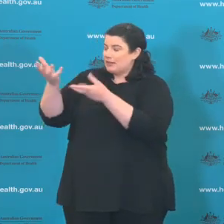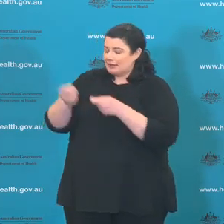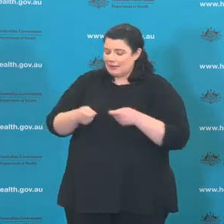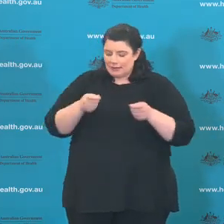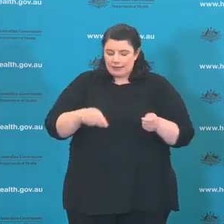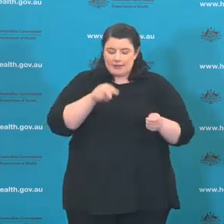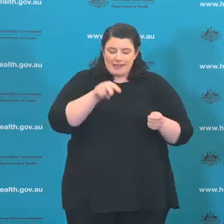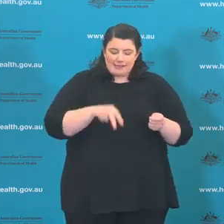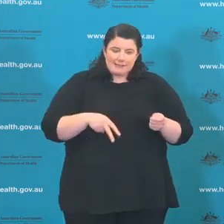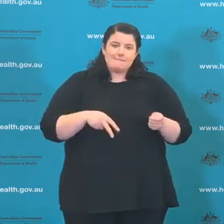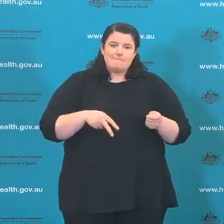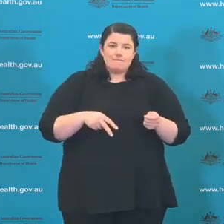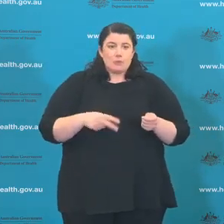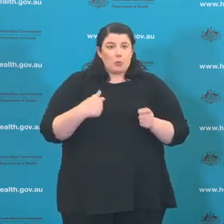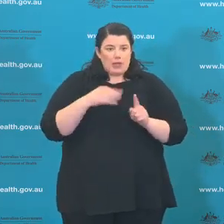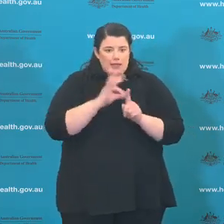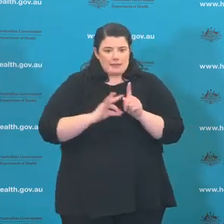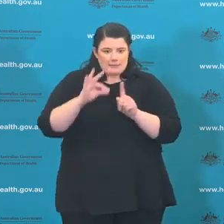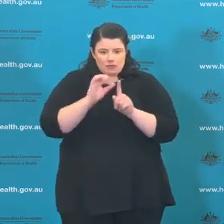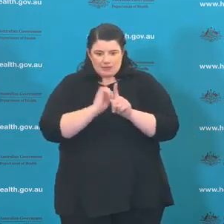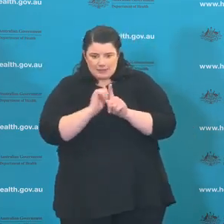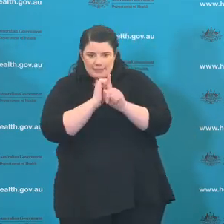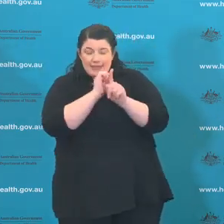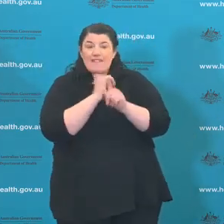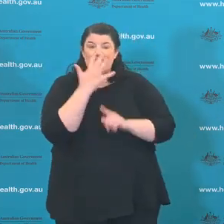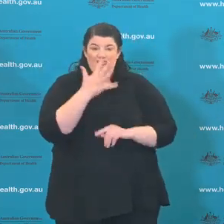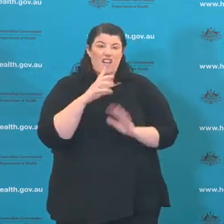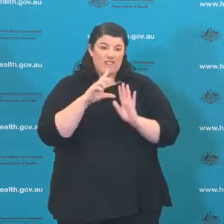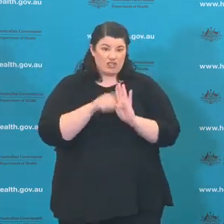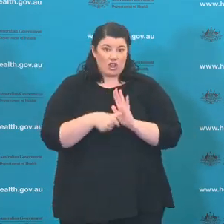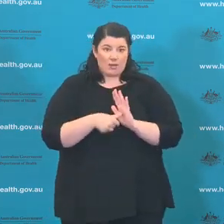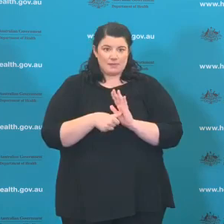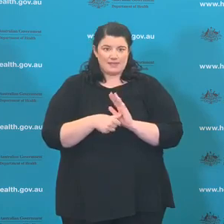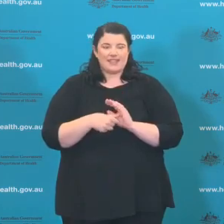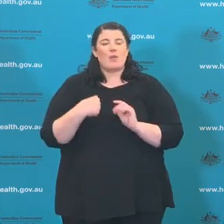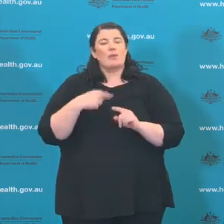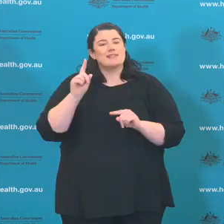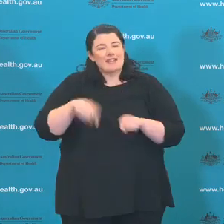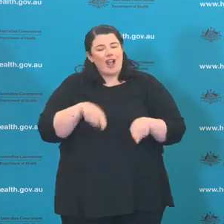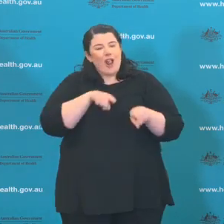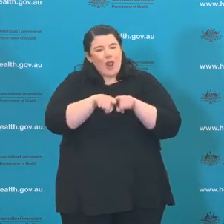five upgrades since then, yes we've learned more about its operational